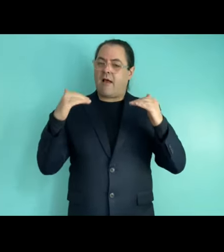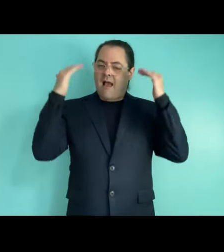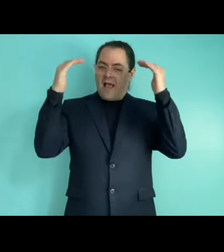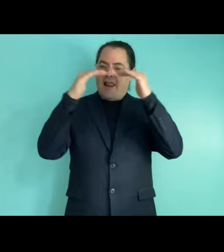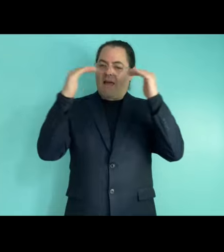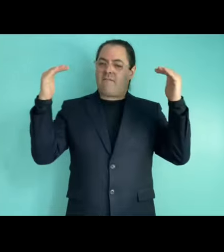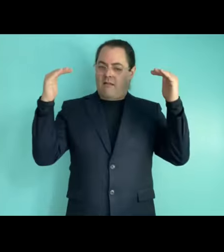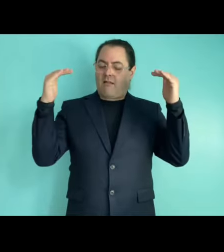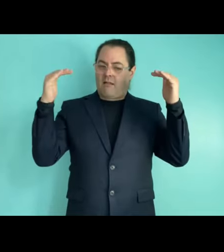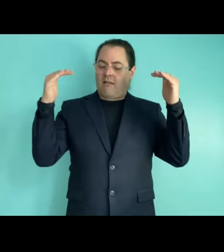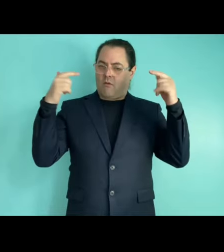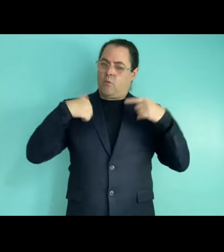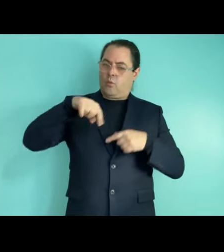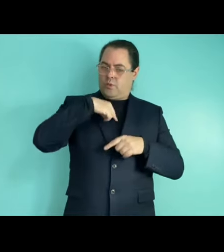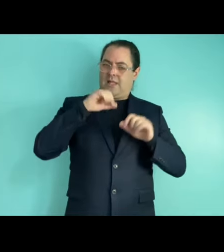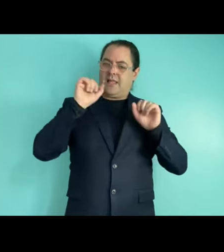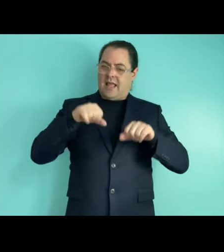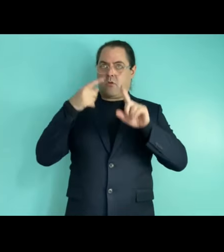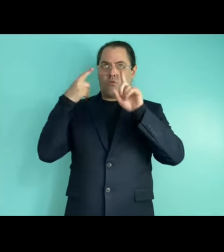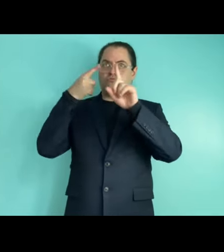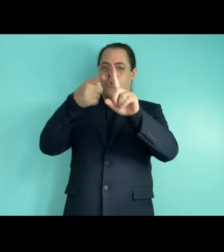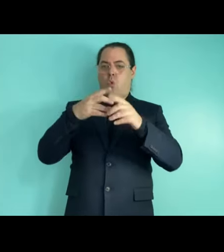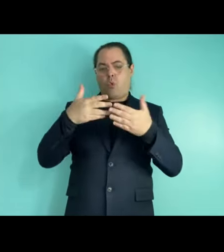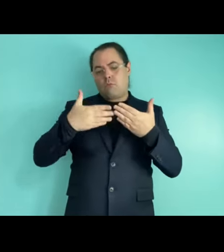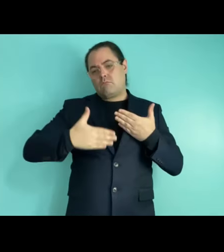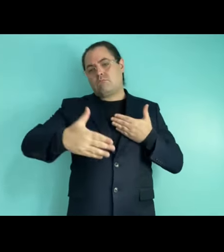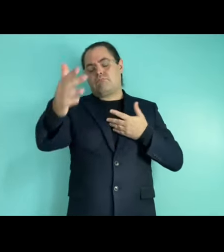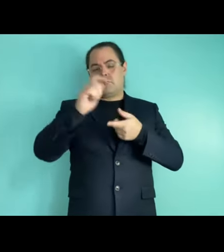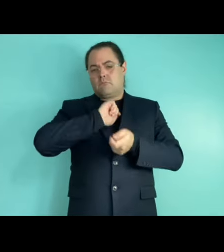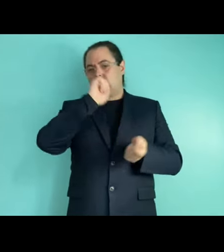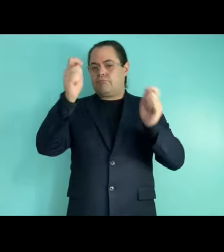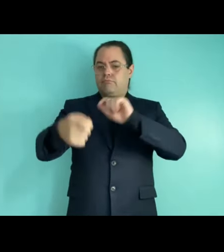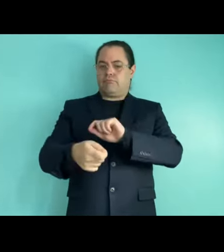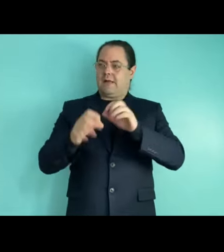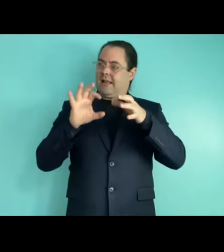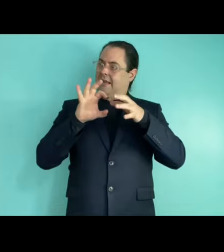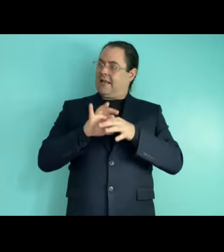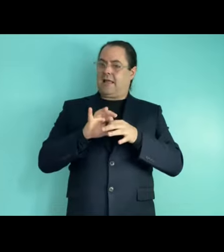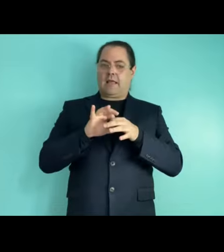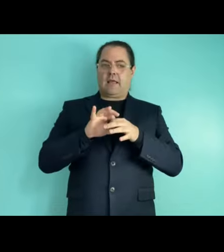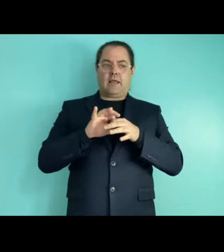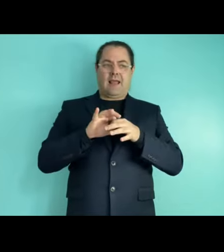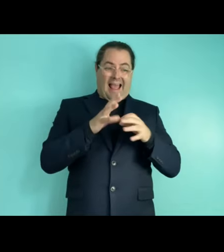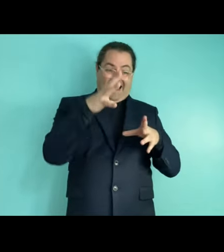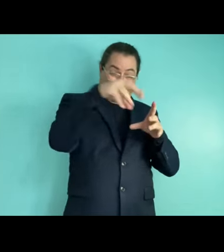that that we can, that we can contribute to by promoting the inclusion of persons with